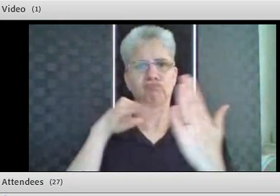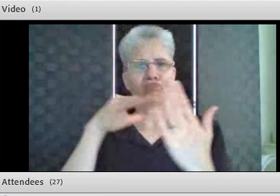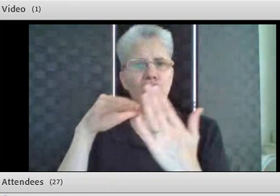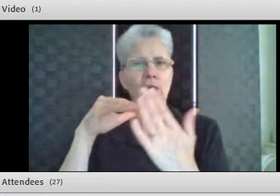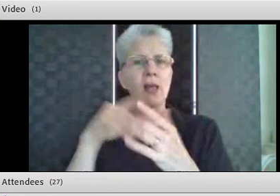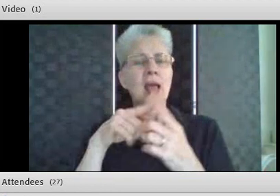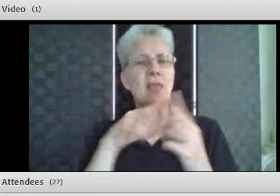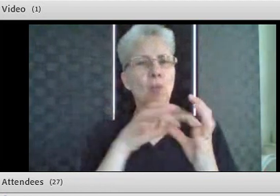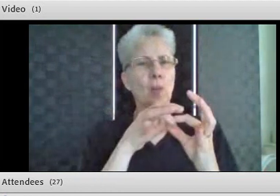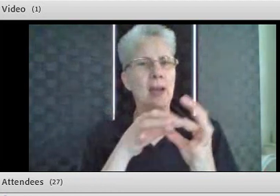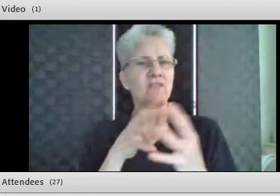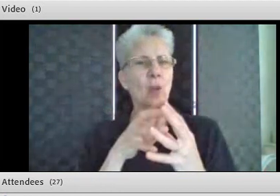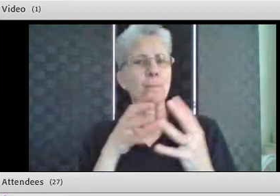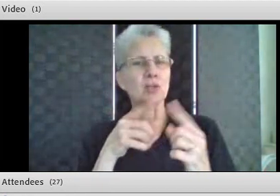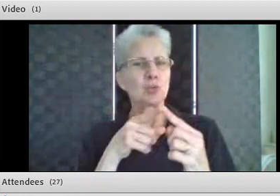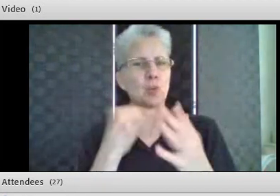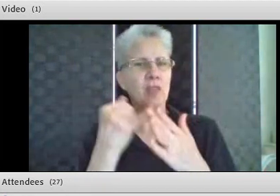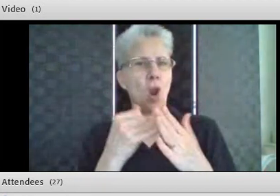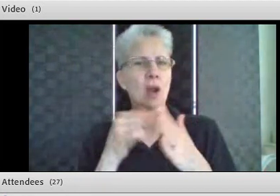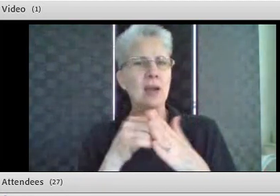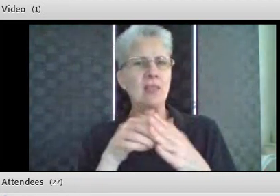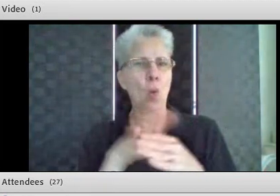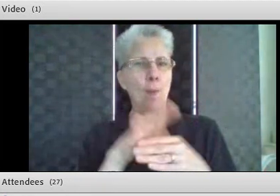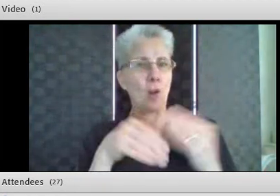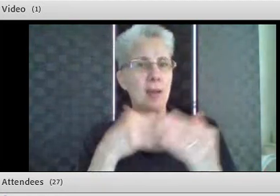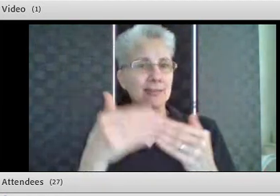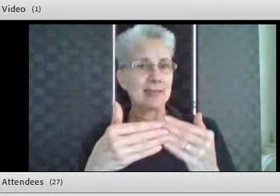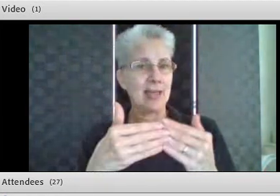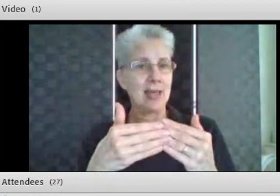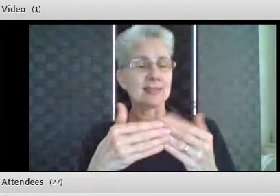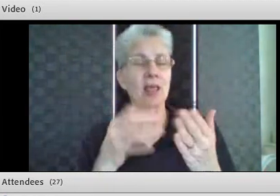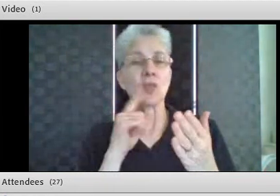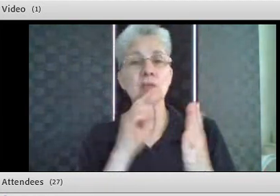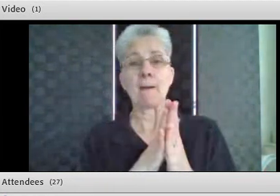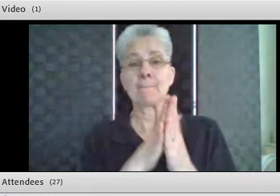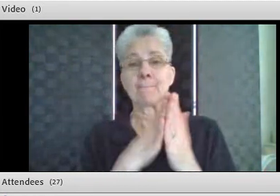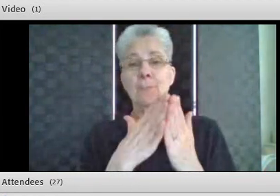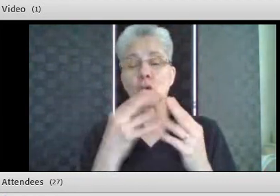and he would paint what he heard and paint what he felt